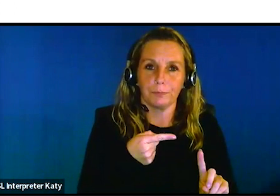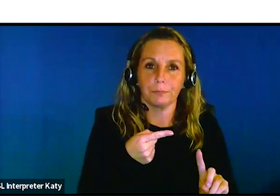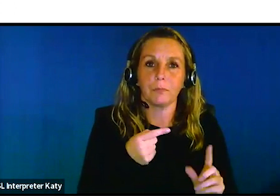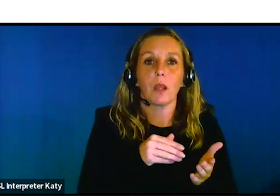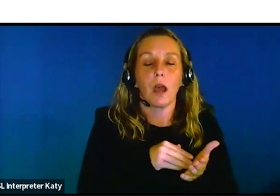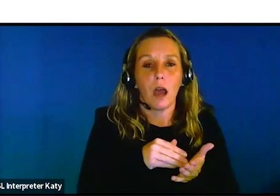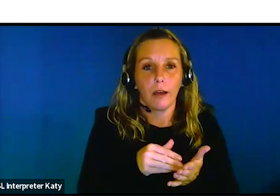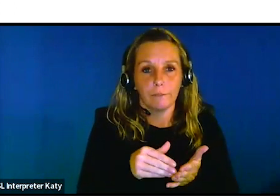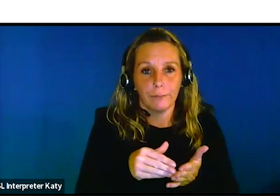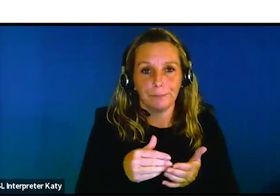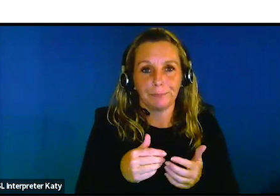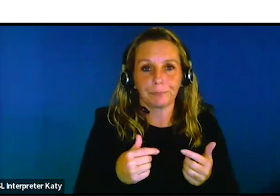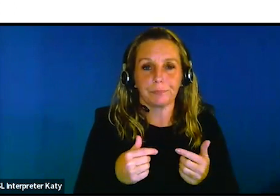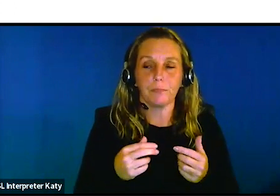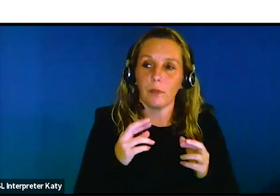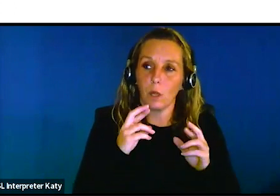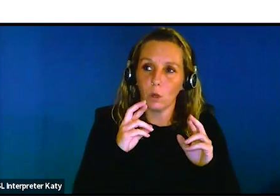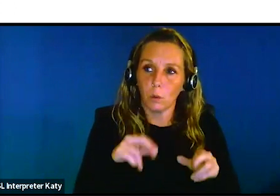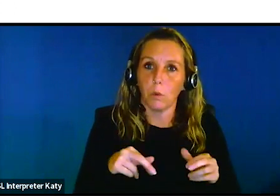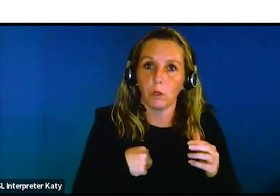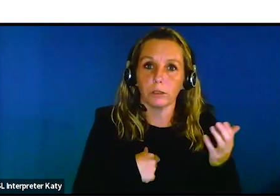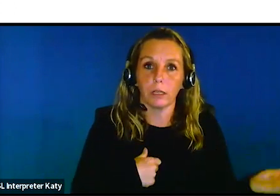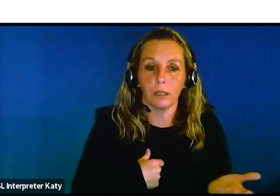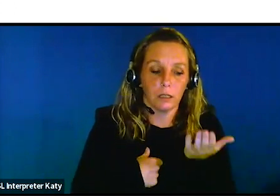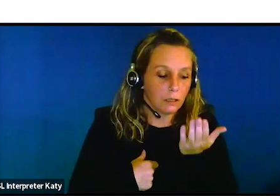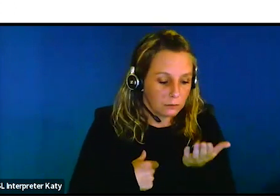have the reports that I see speak about